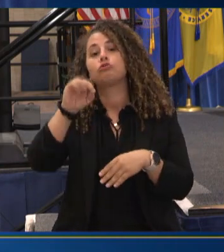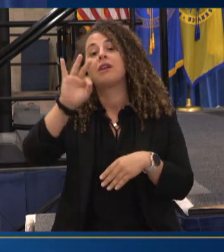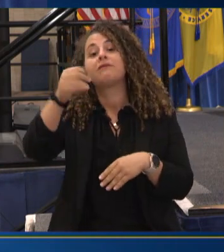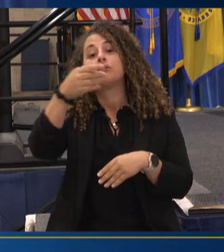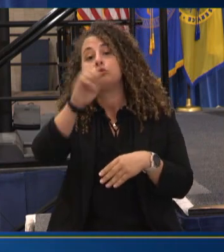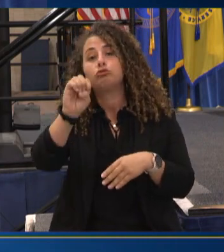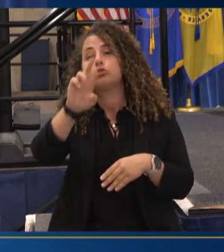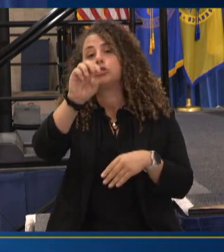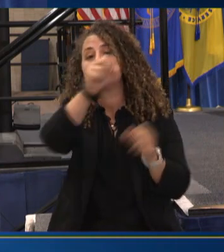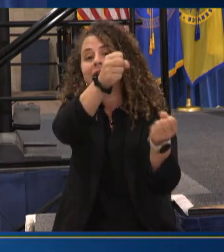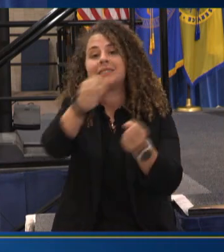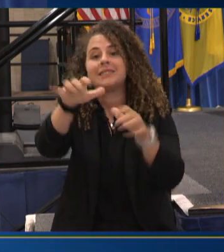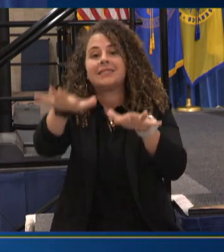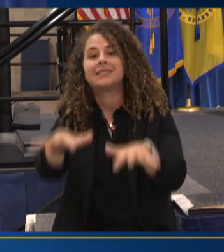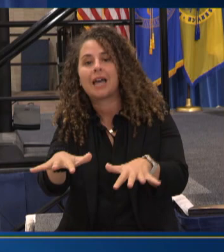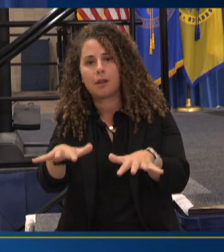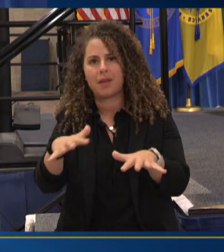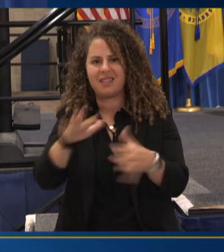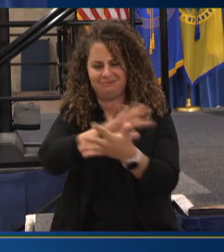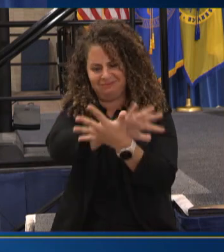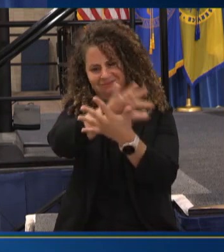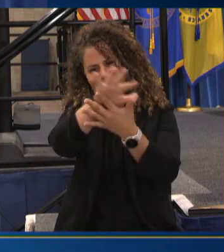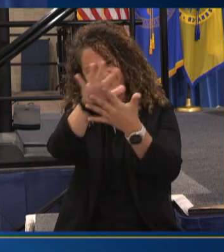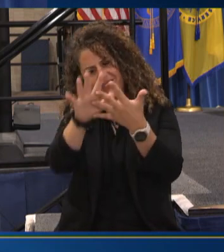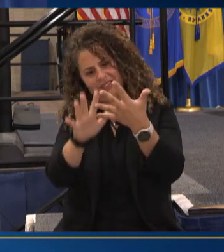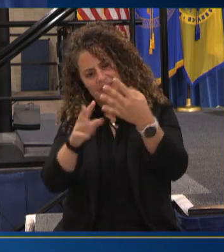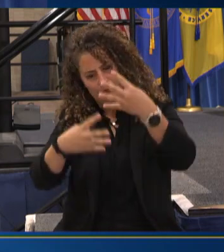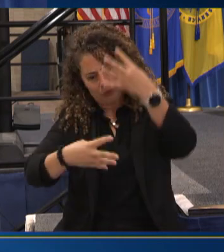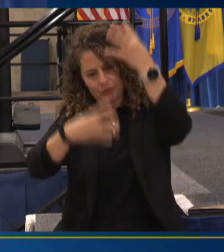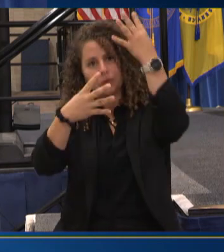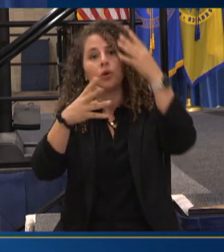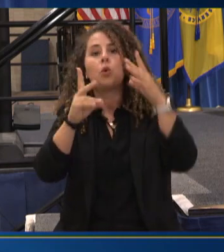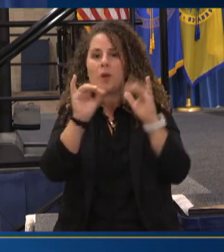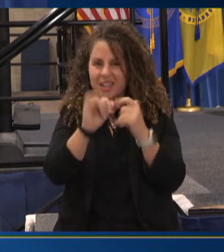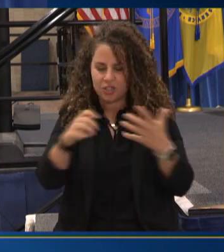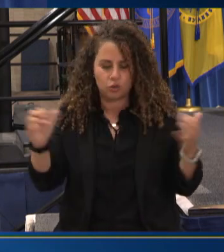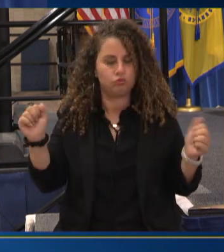All these things that we do, that we know are happening in your communities and that